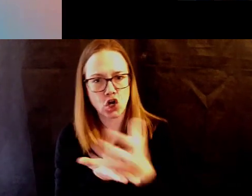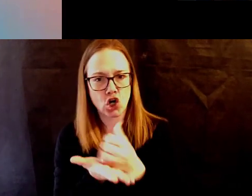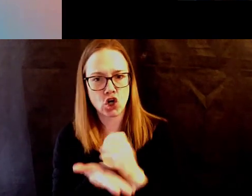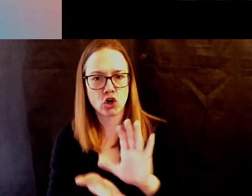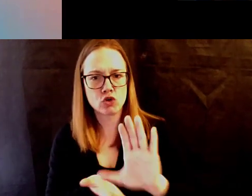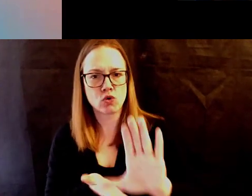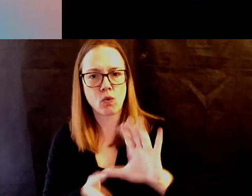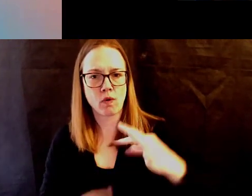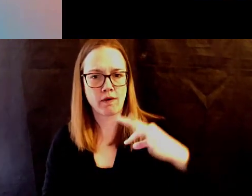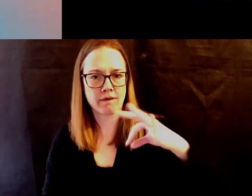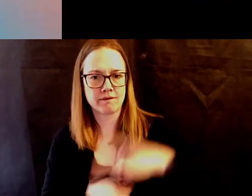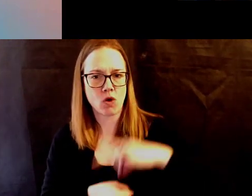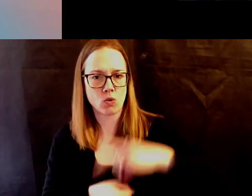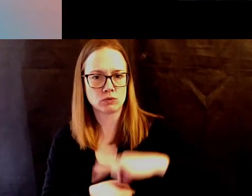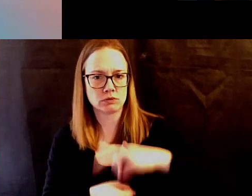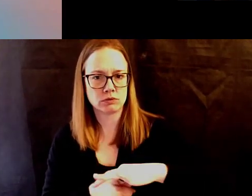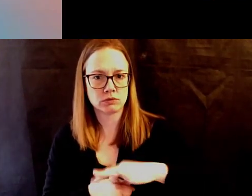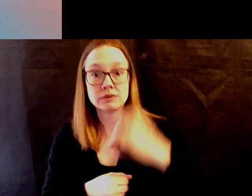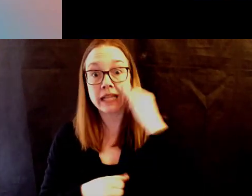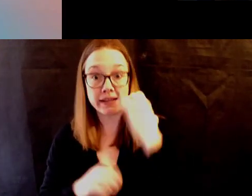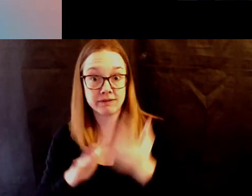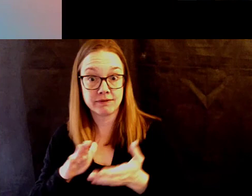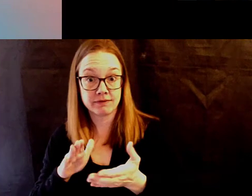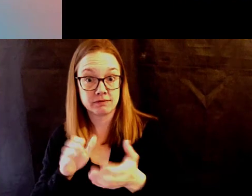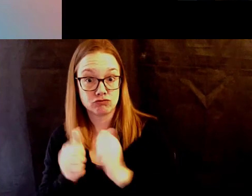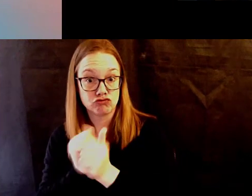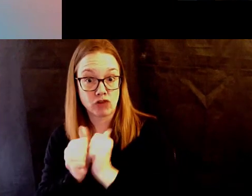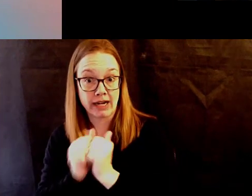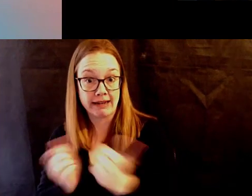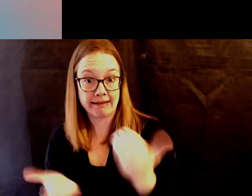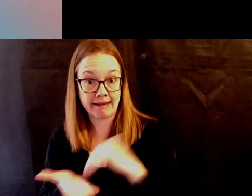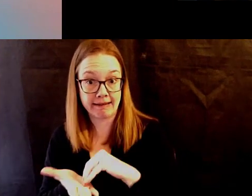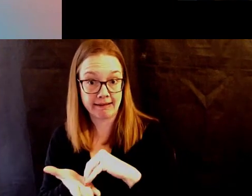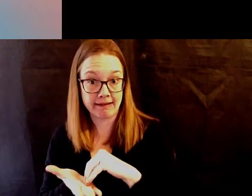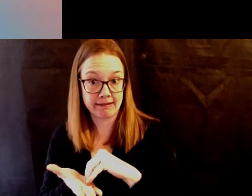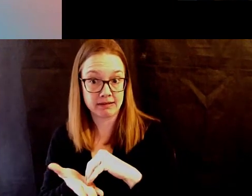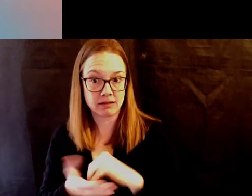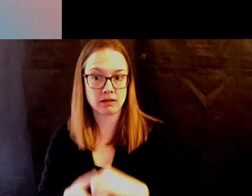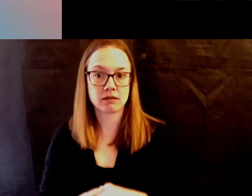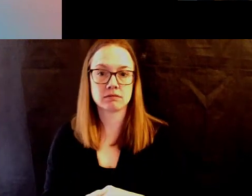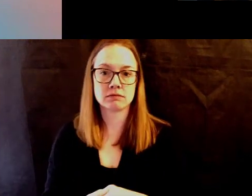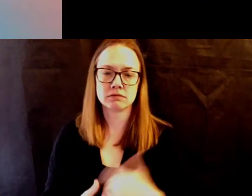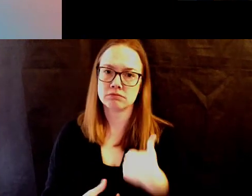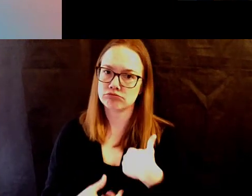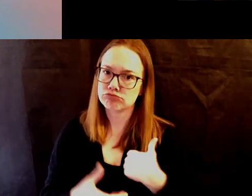running again for an office. So I encourage you to not be afraid,